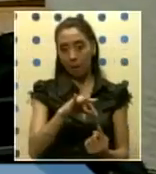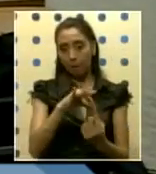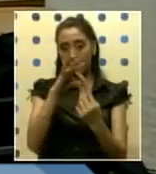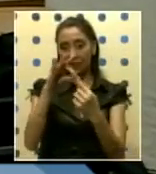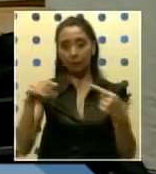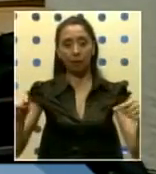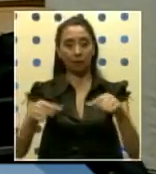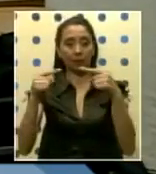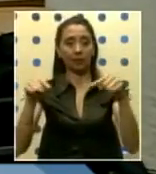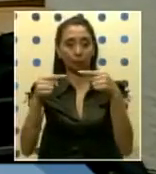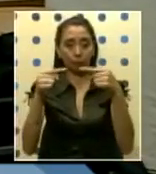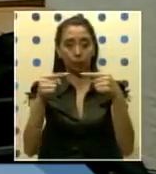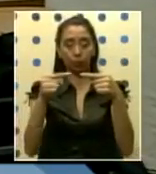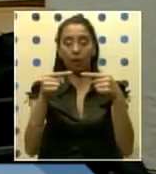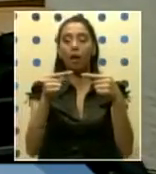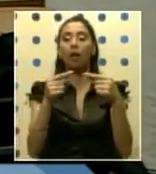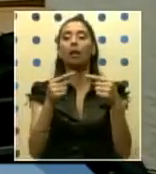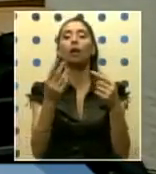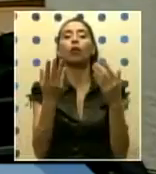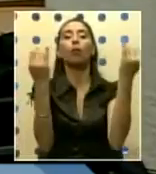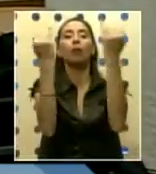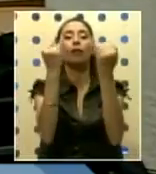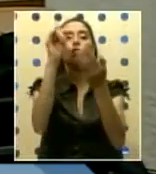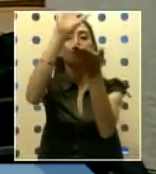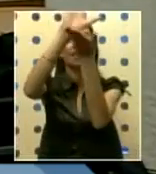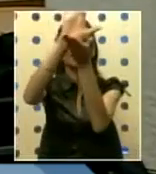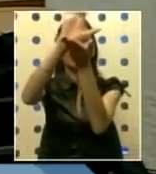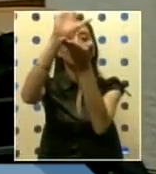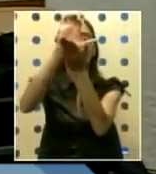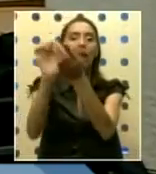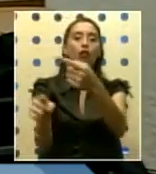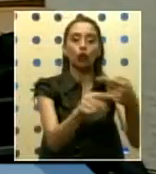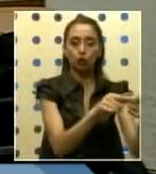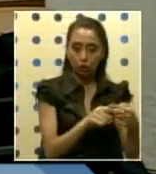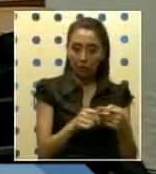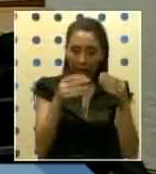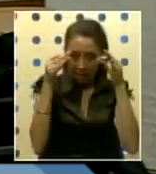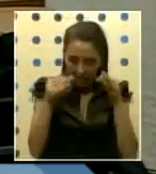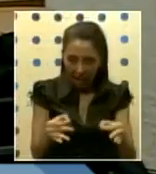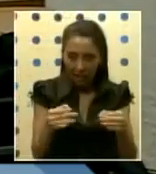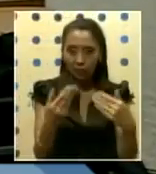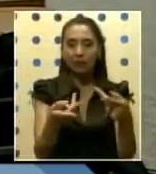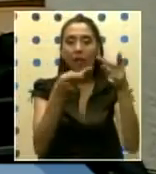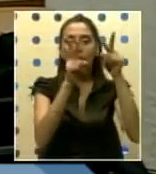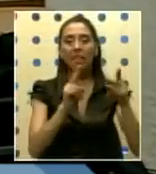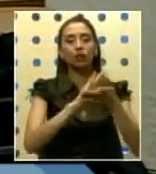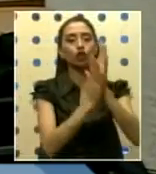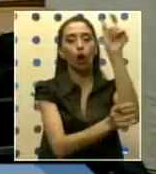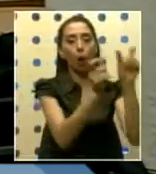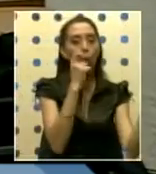from my point of view is the character of the state: a social state that guarantees universal rights versus a subsidiary state